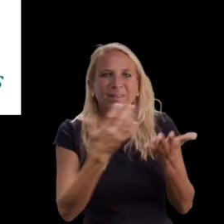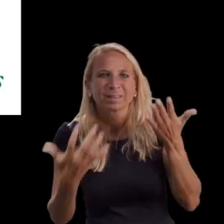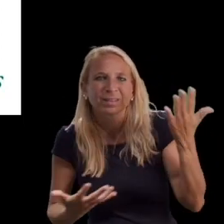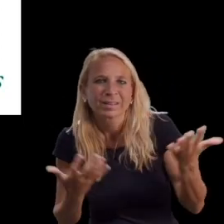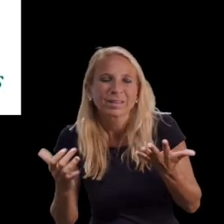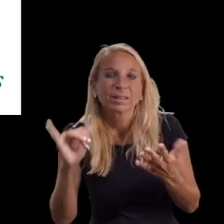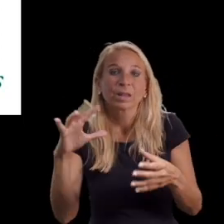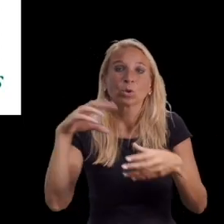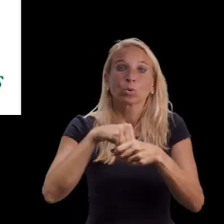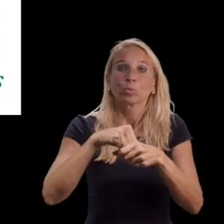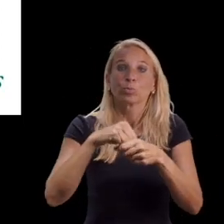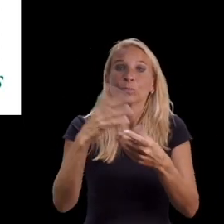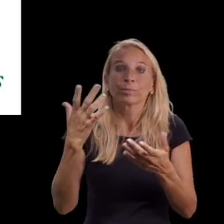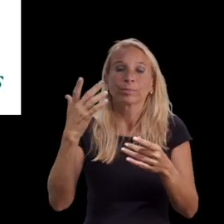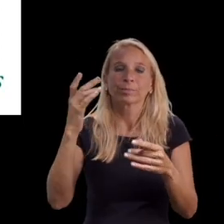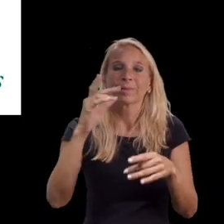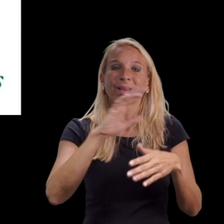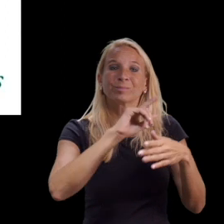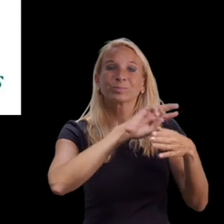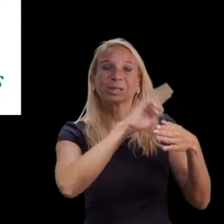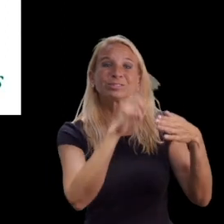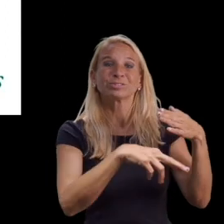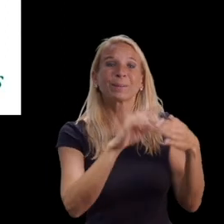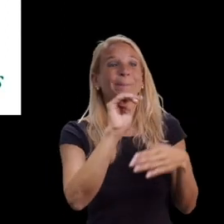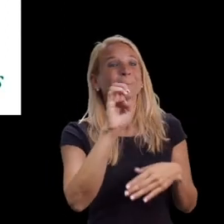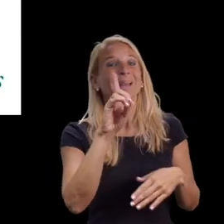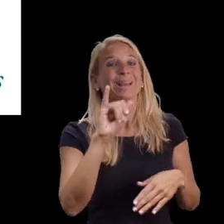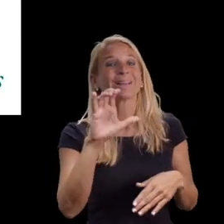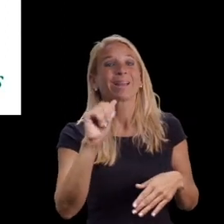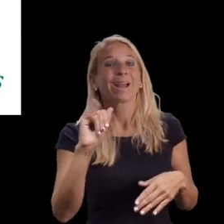And that includes also the outcome of the Medicaid fair hearing.